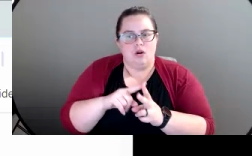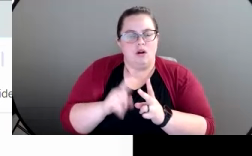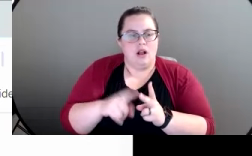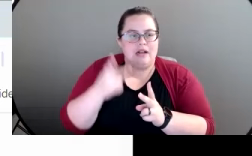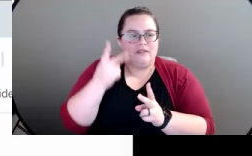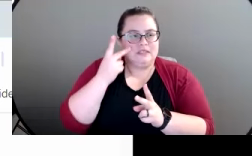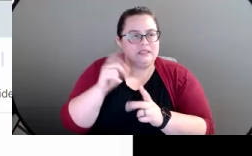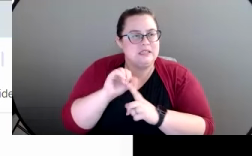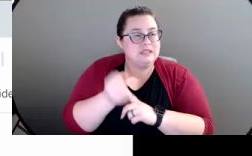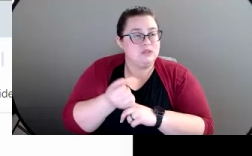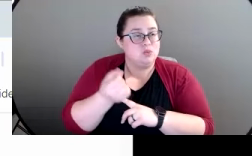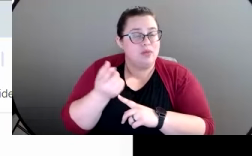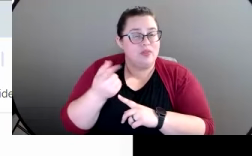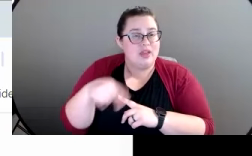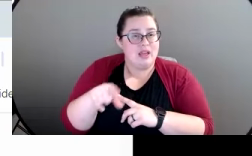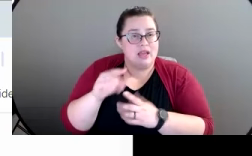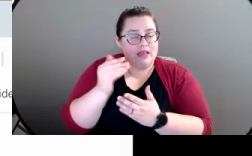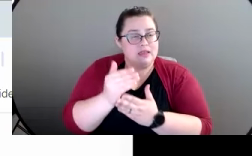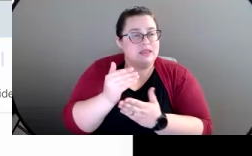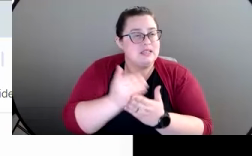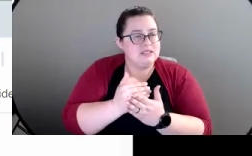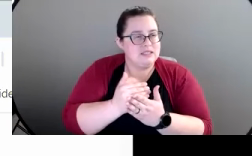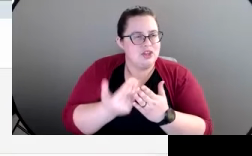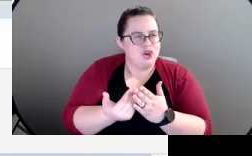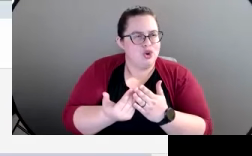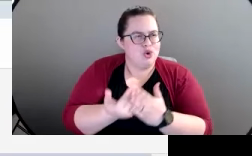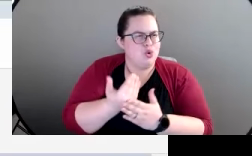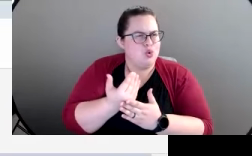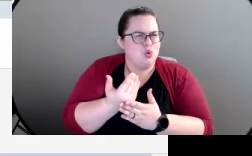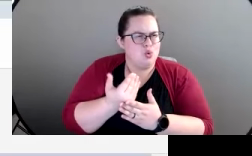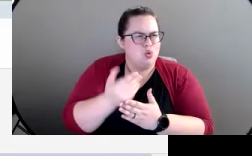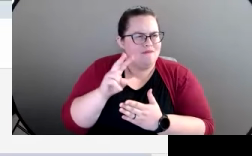where they list like the new version is, you know, this amount,